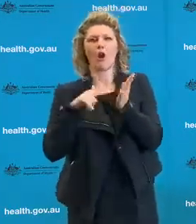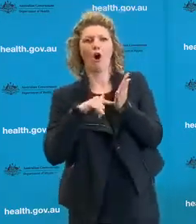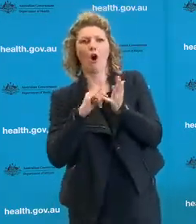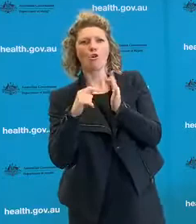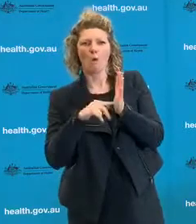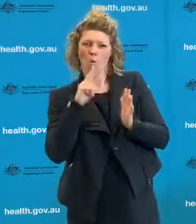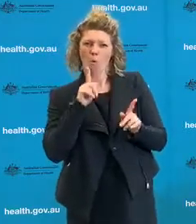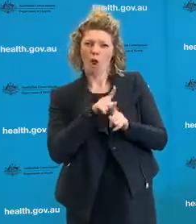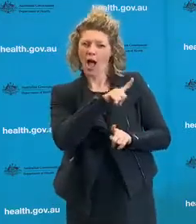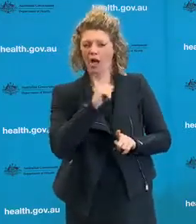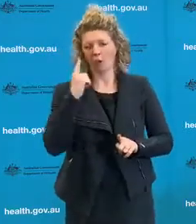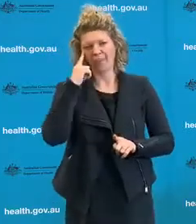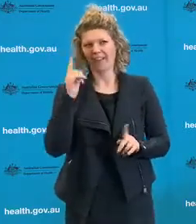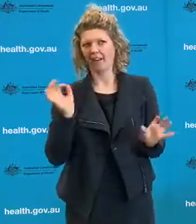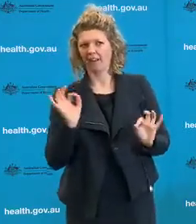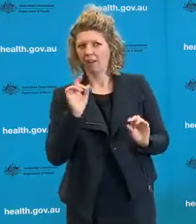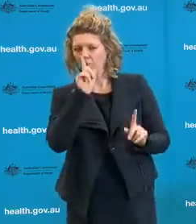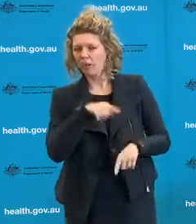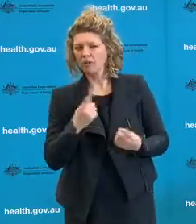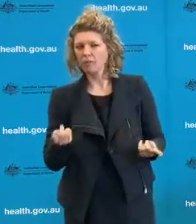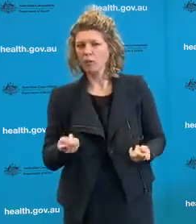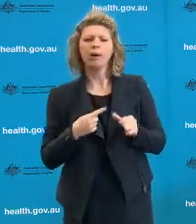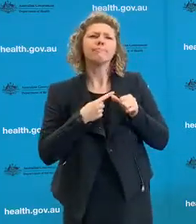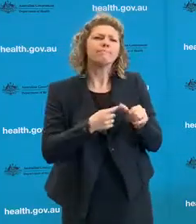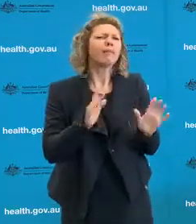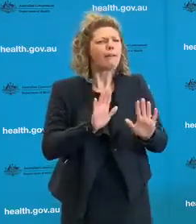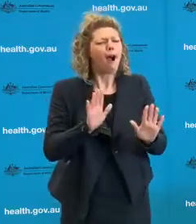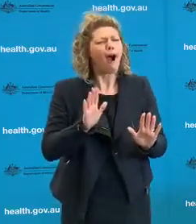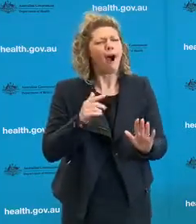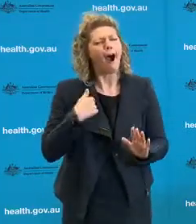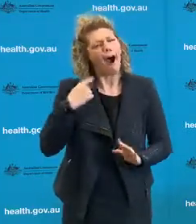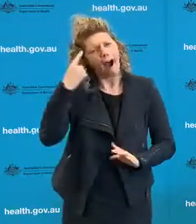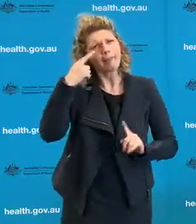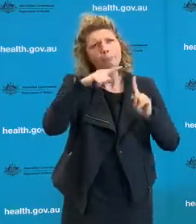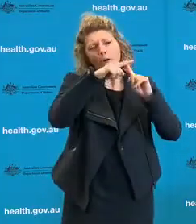I'm always an optimist but this is a decision of national